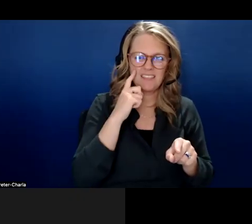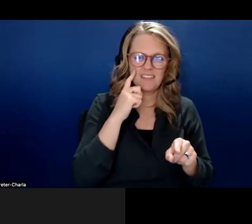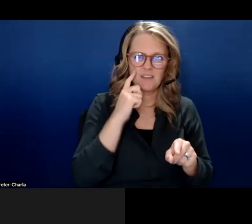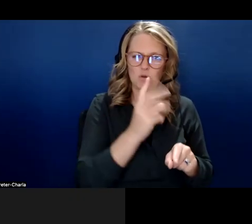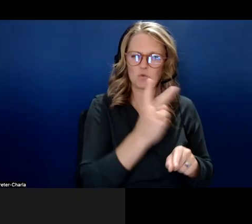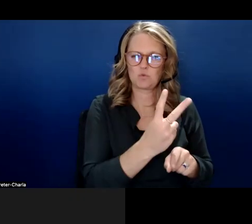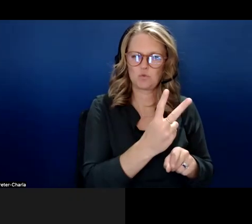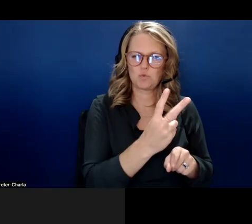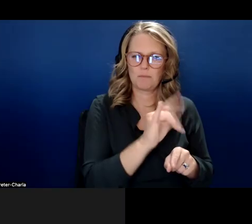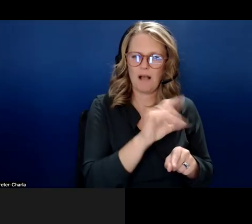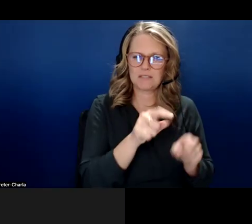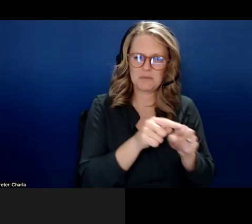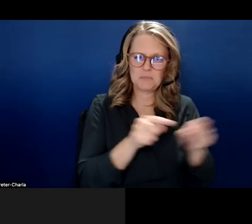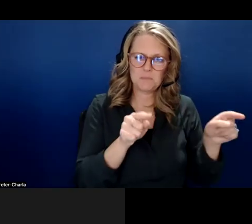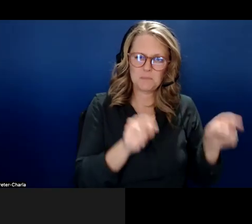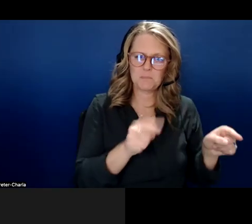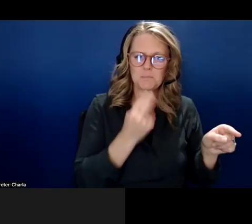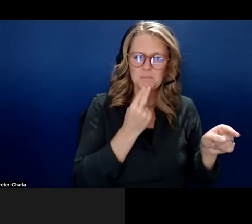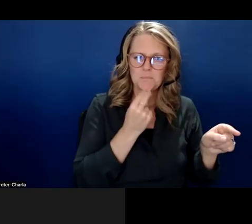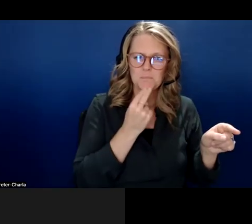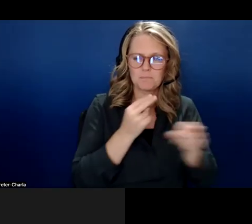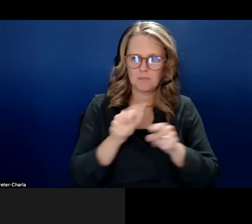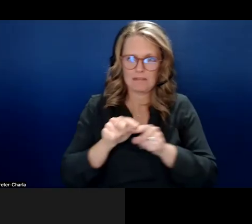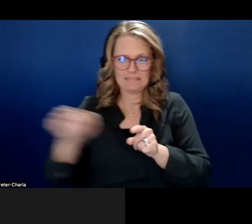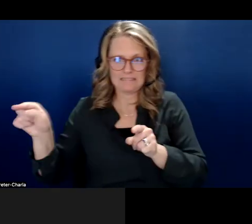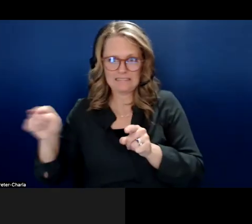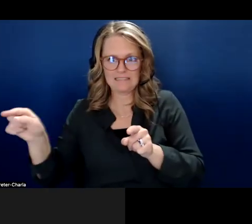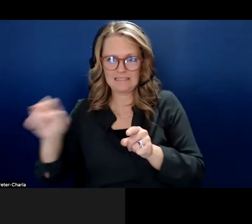versus I'm sure it's closer to I don't know how many miles, you know, it's longer than that.